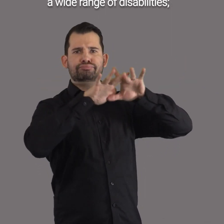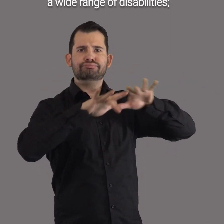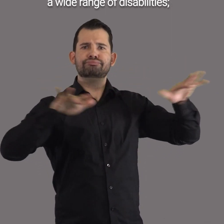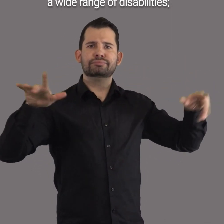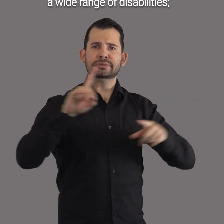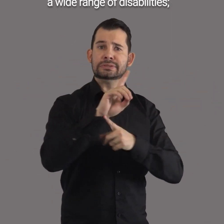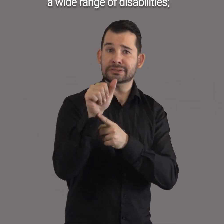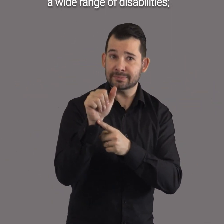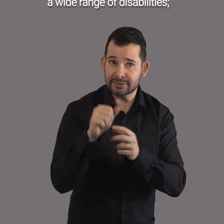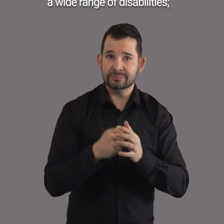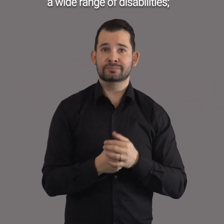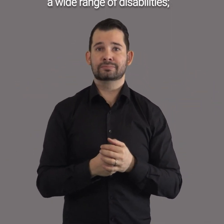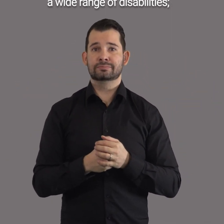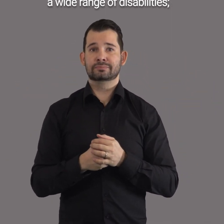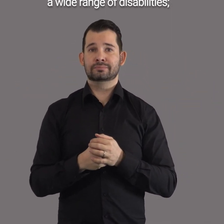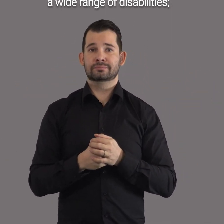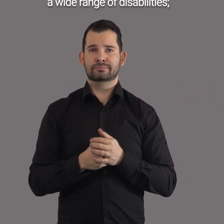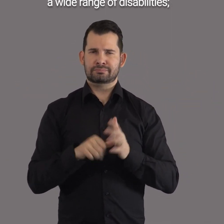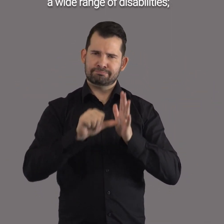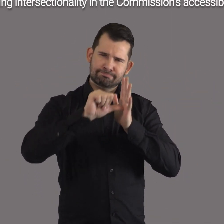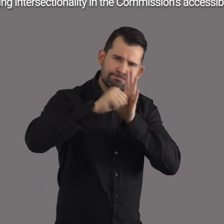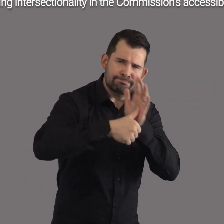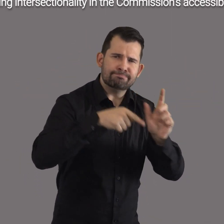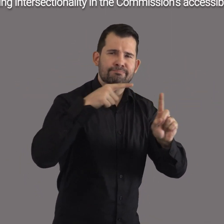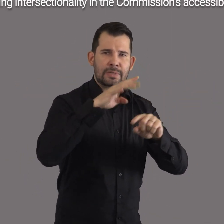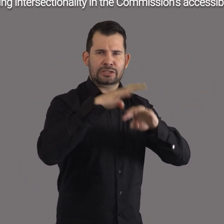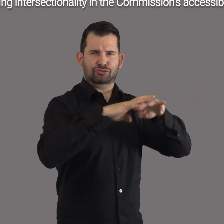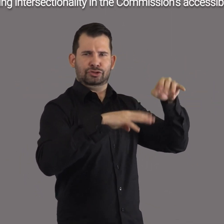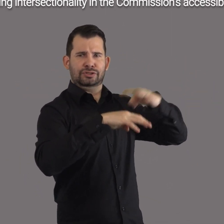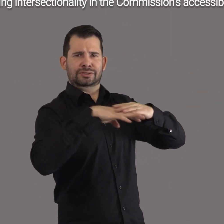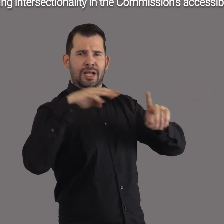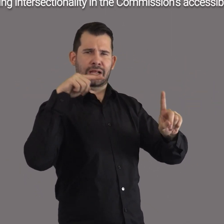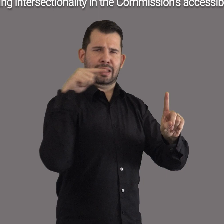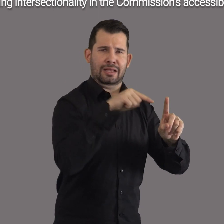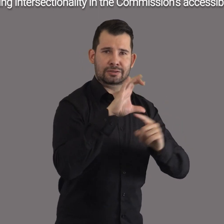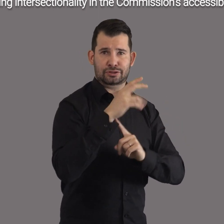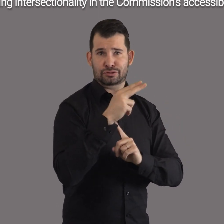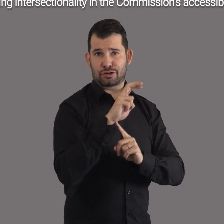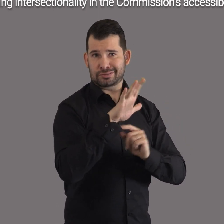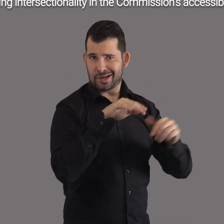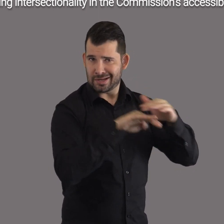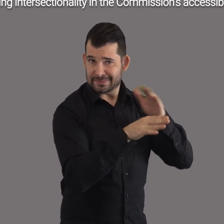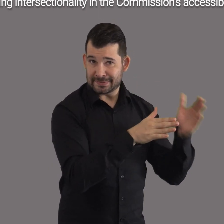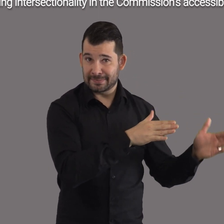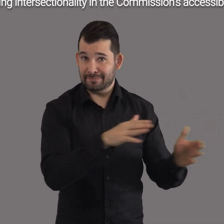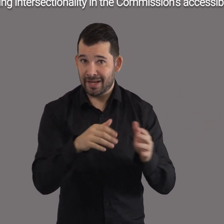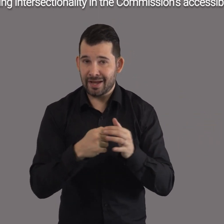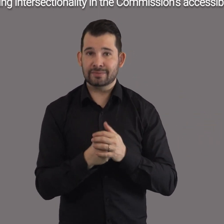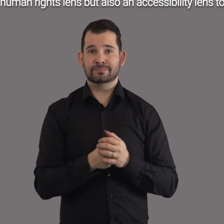a wide range of disabilities; emphasizing intersectionality in the Commission's accessibility plan;